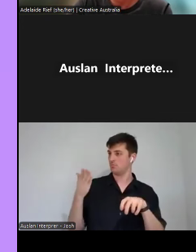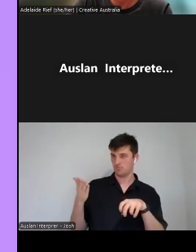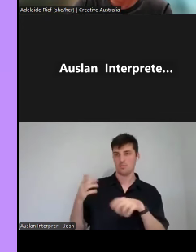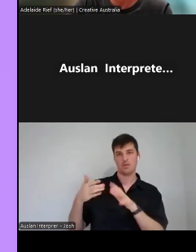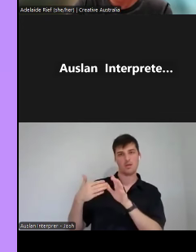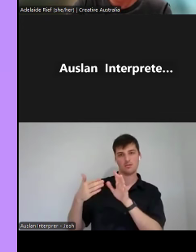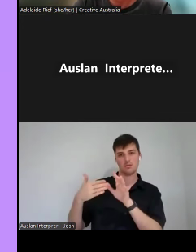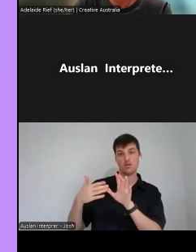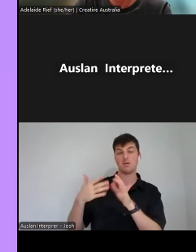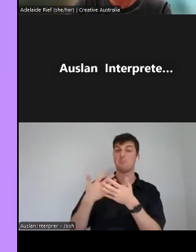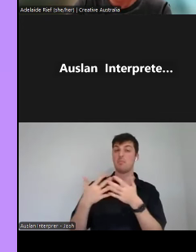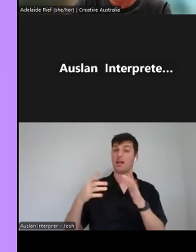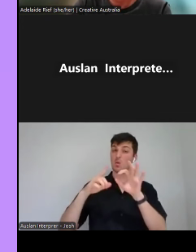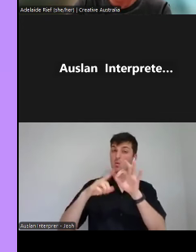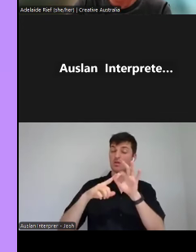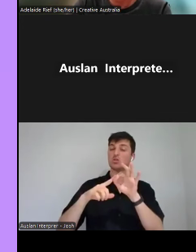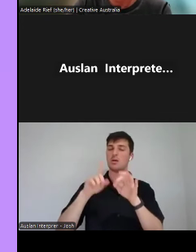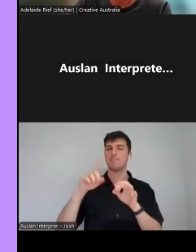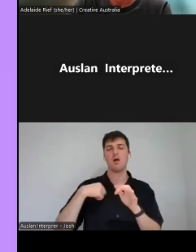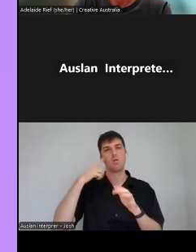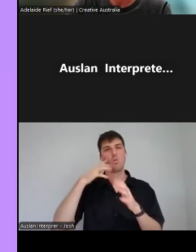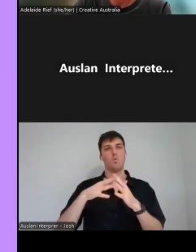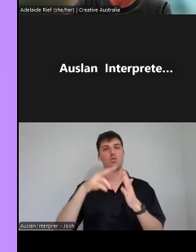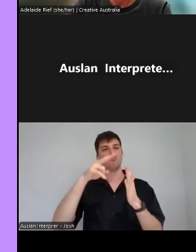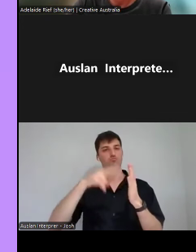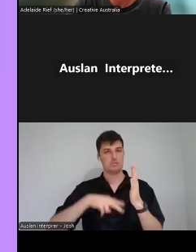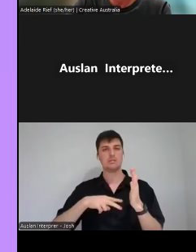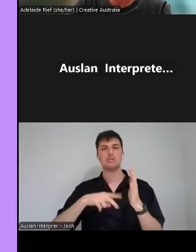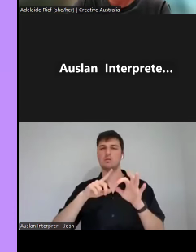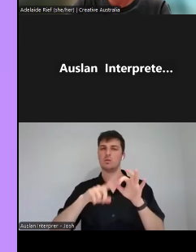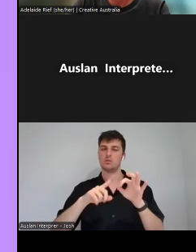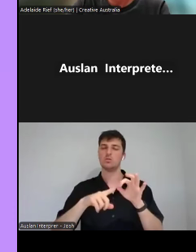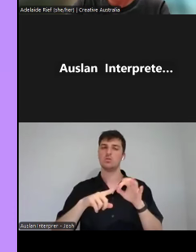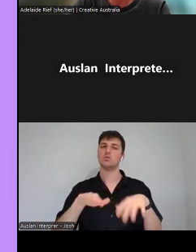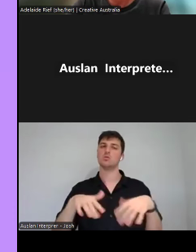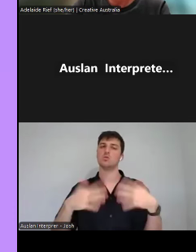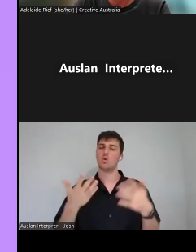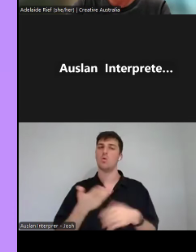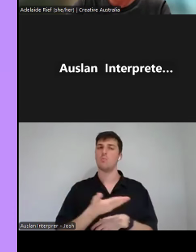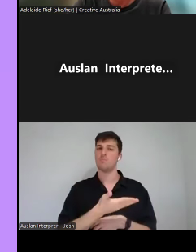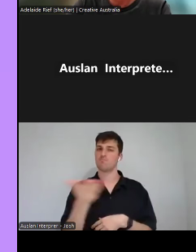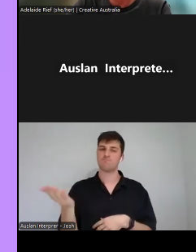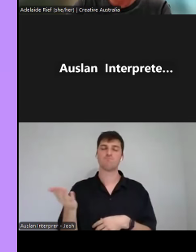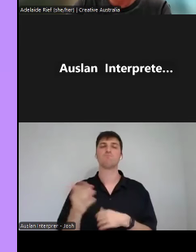many of your questions. I'm going to read some of them out, just so that for those who are